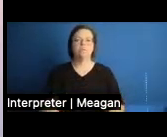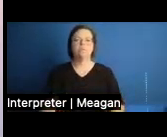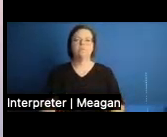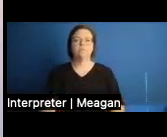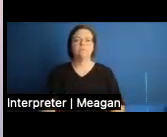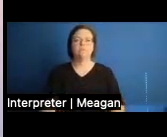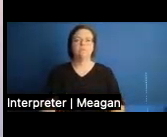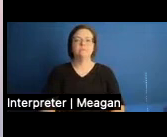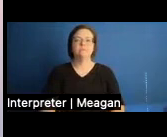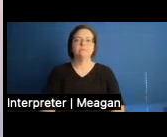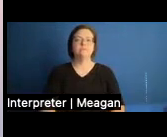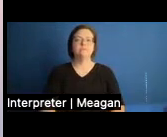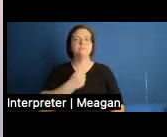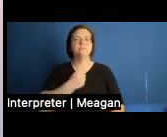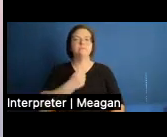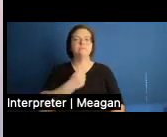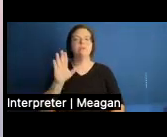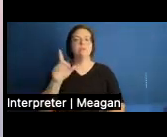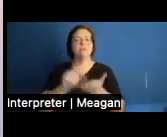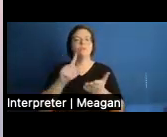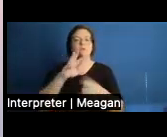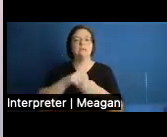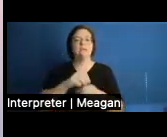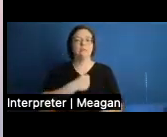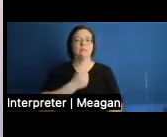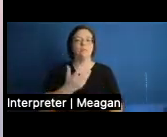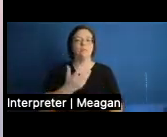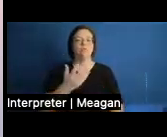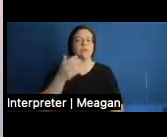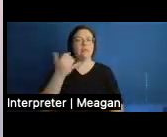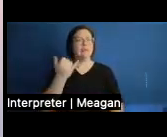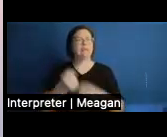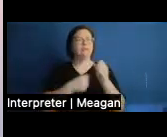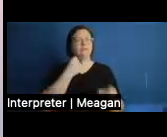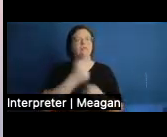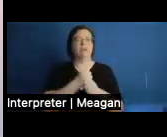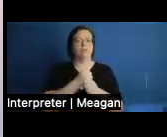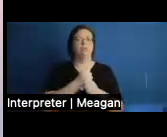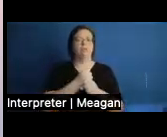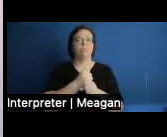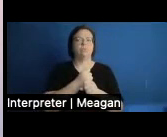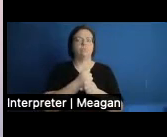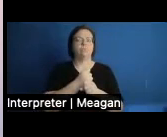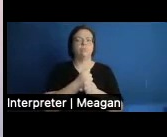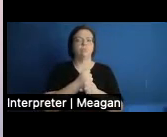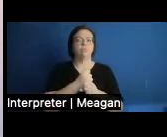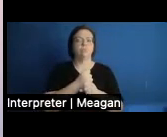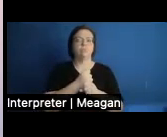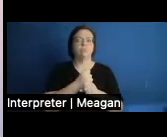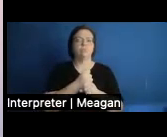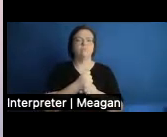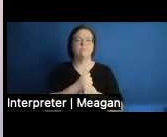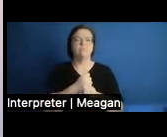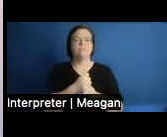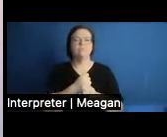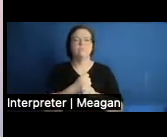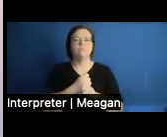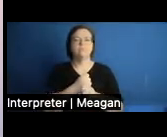This is a poem of his that was published in Poetry this year I think, but “Aubade Tanka” or Tanka.